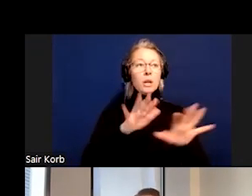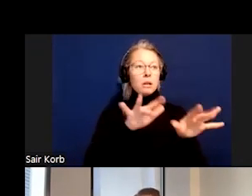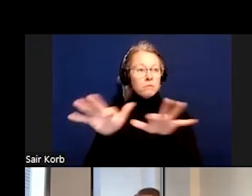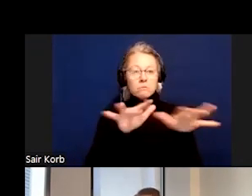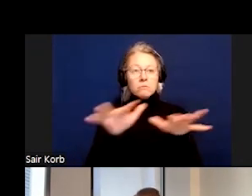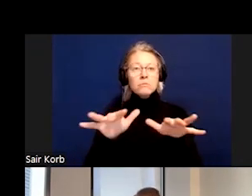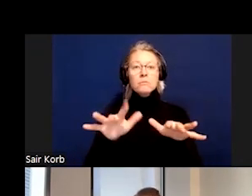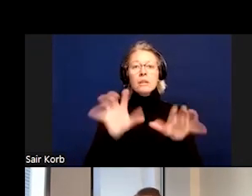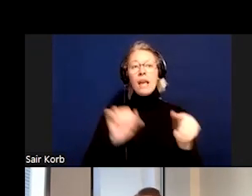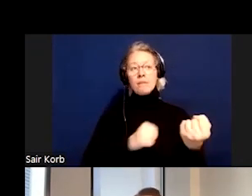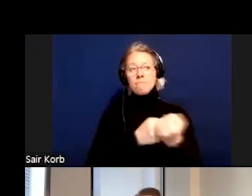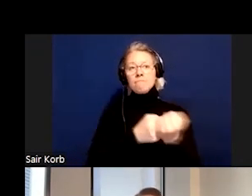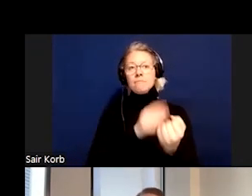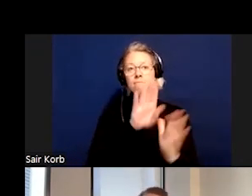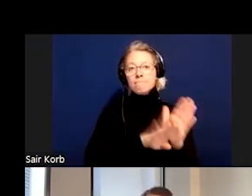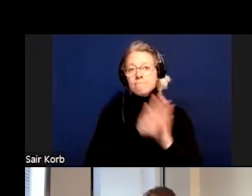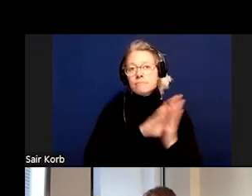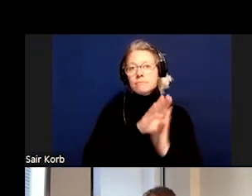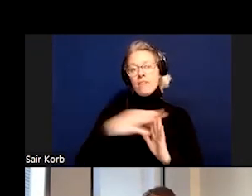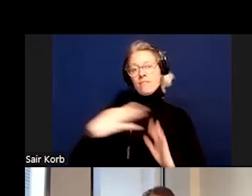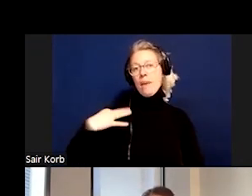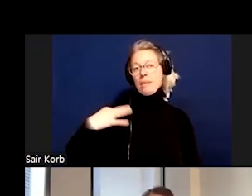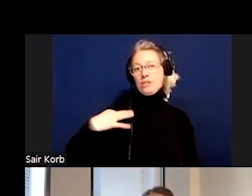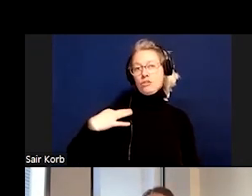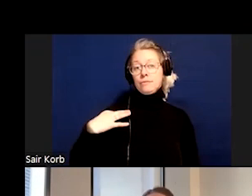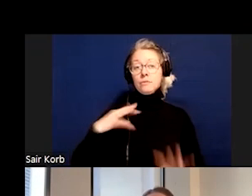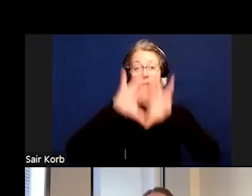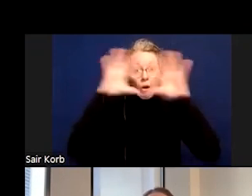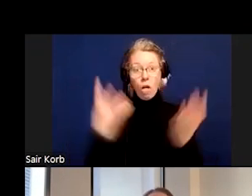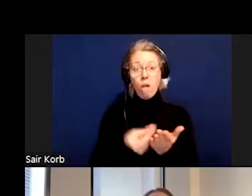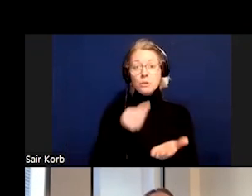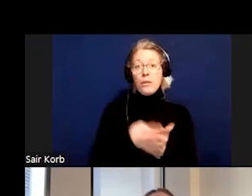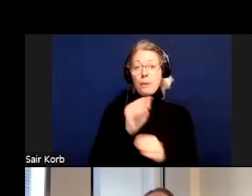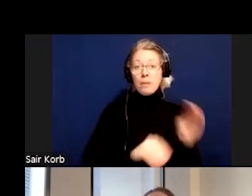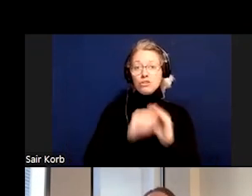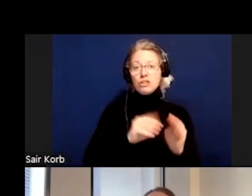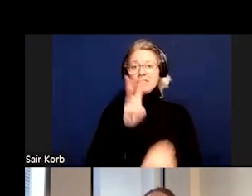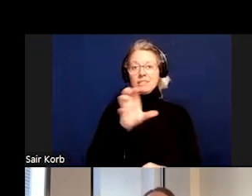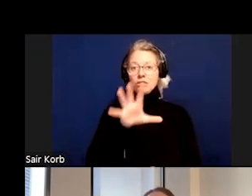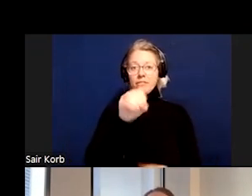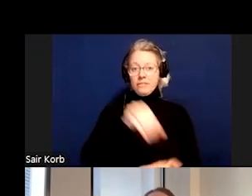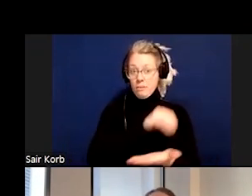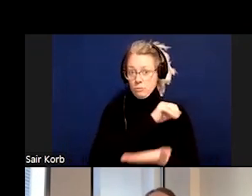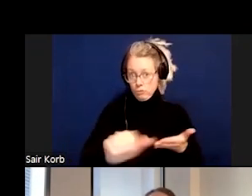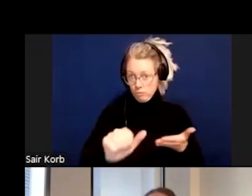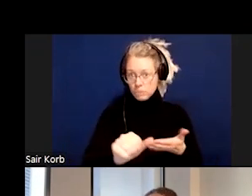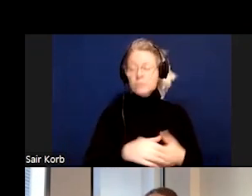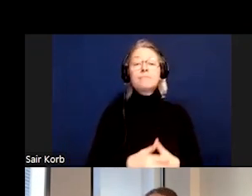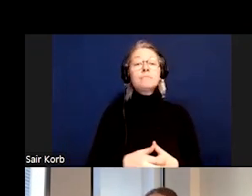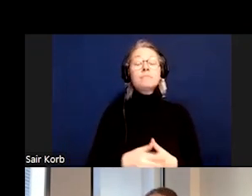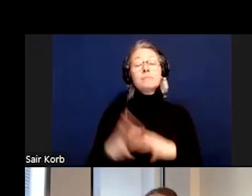applications. The total budget for the program is $650,000. Indigenous artists, individual